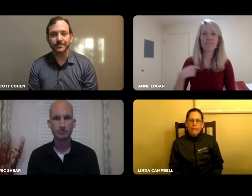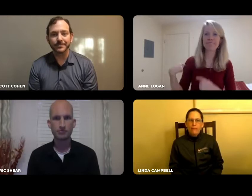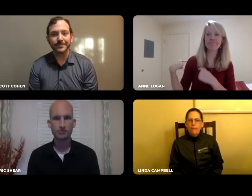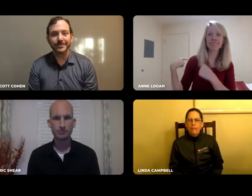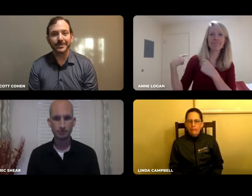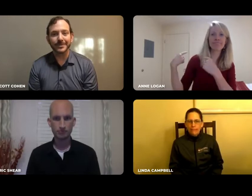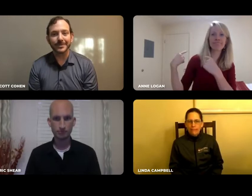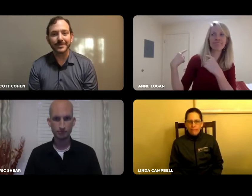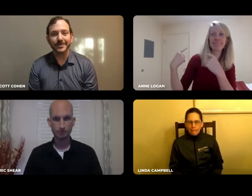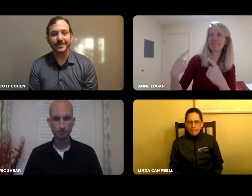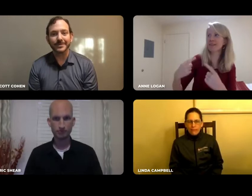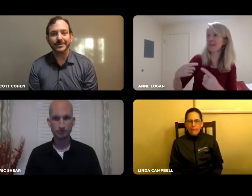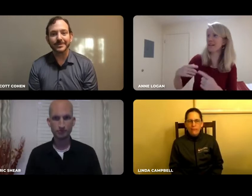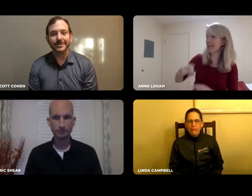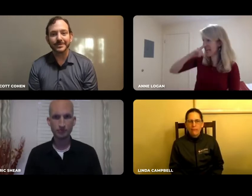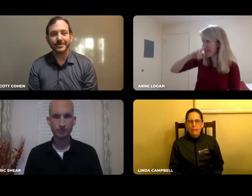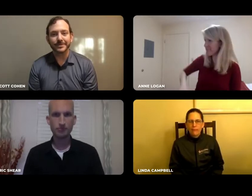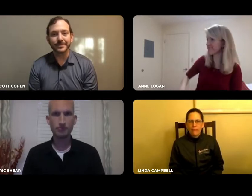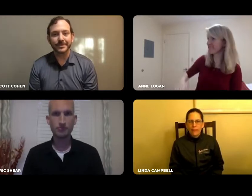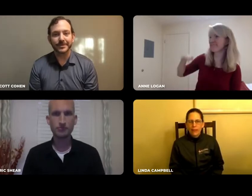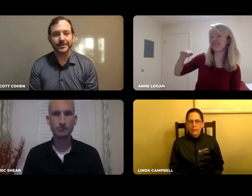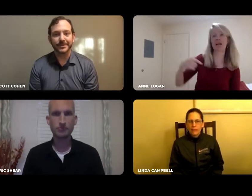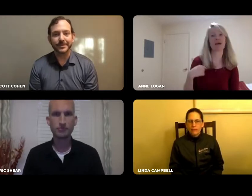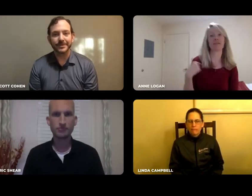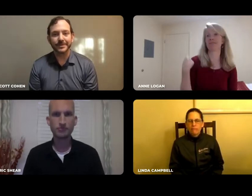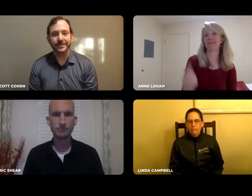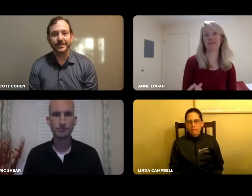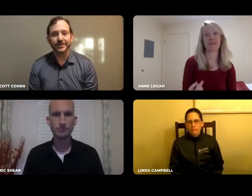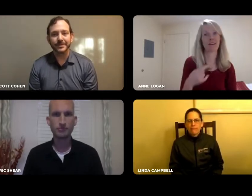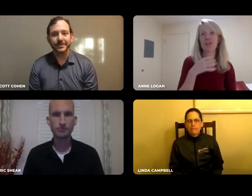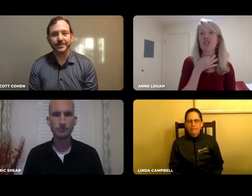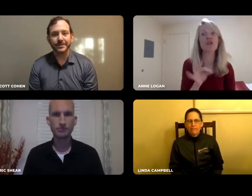Adding on to what everyone said